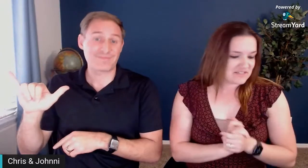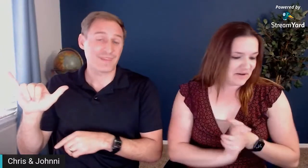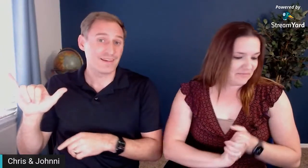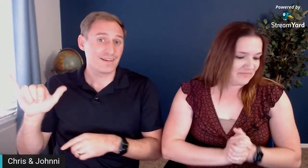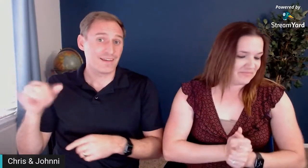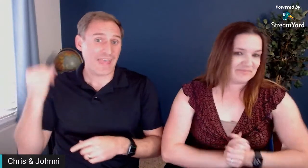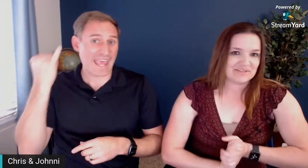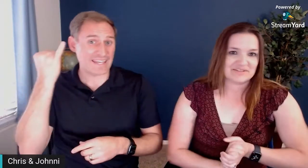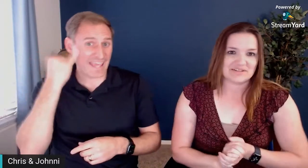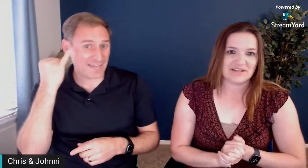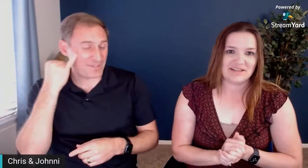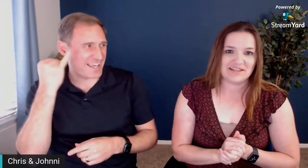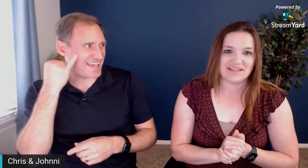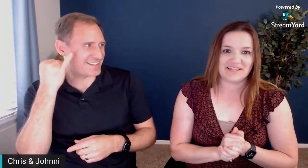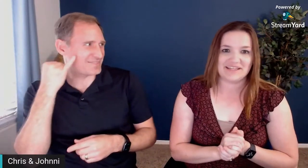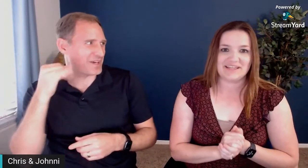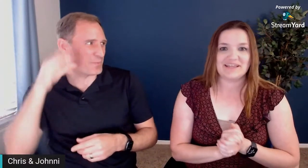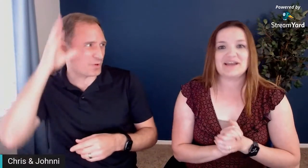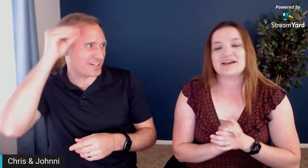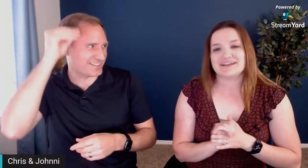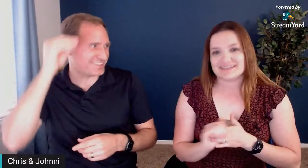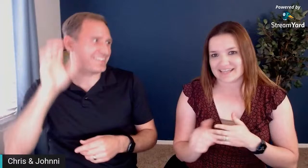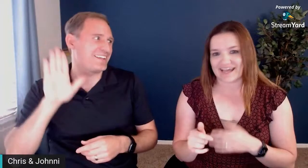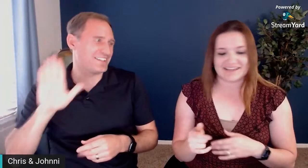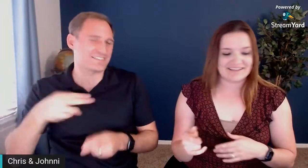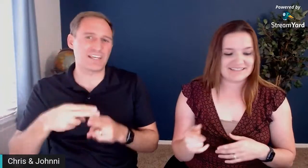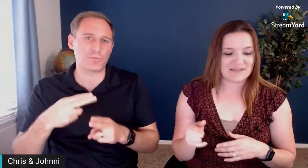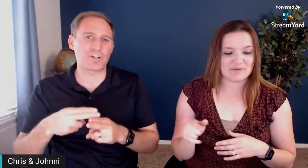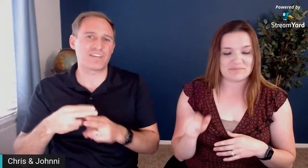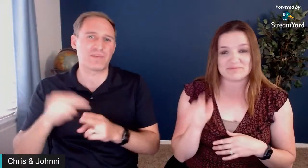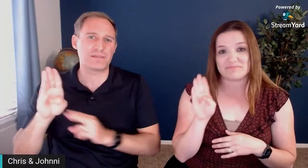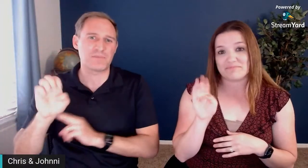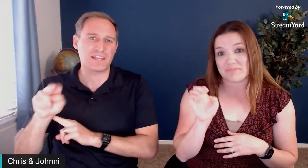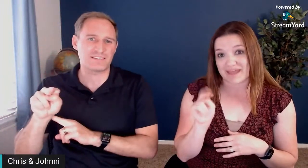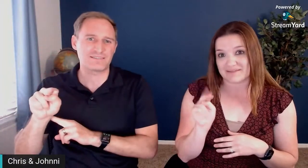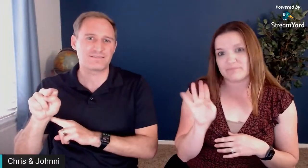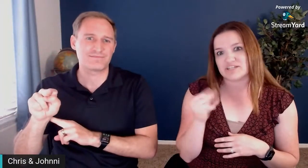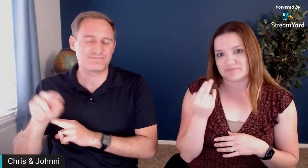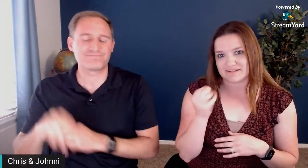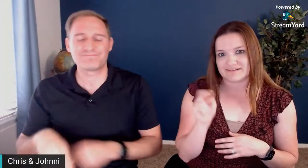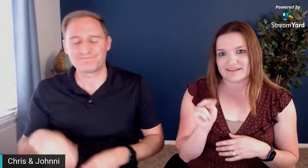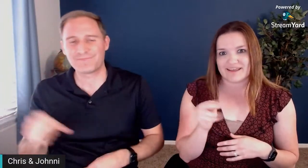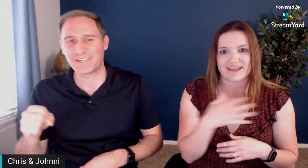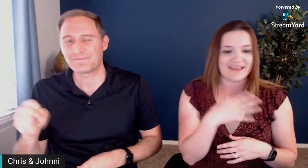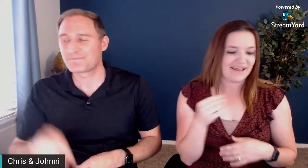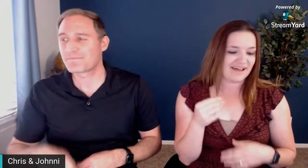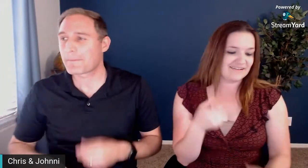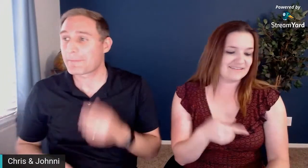so and had we had a boy yeah his name would have been ben benjamin and